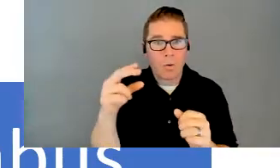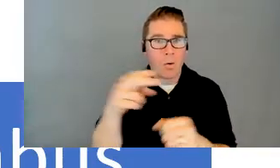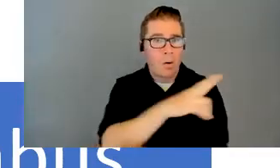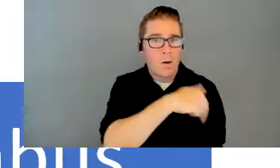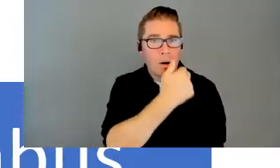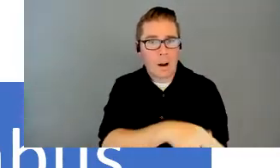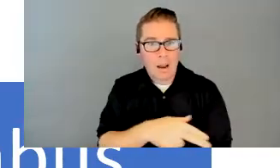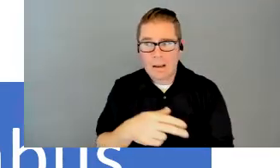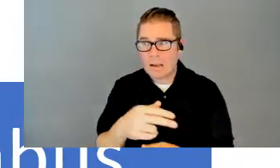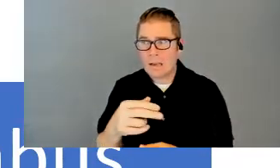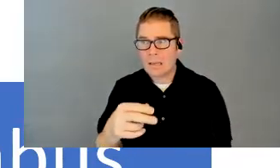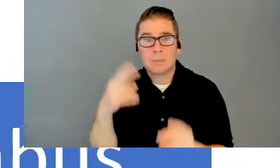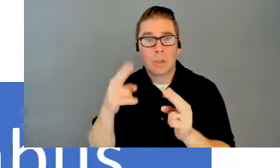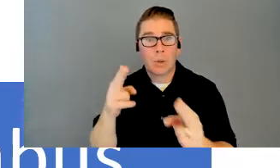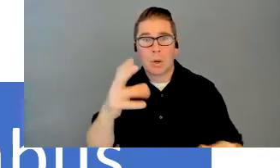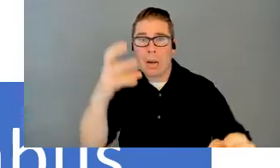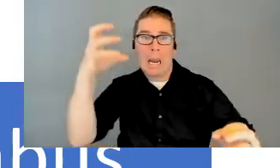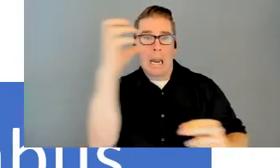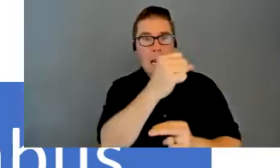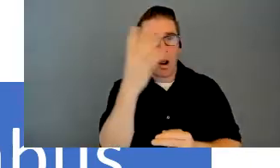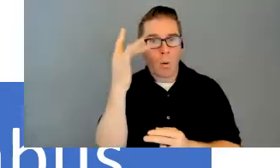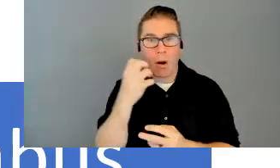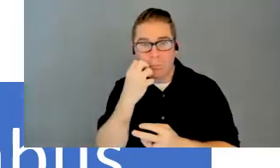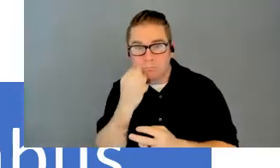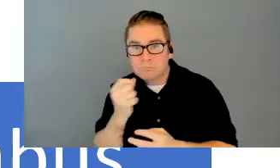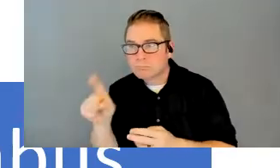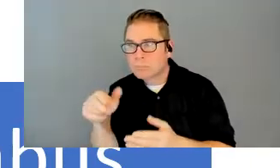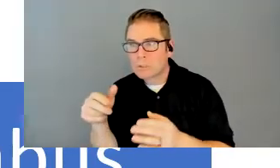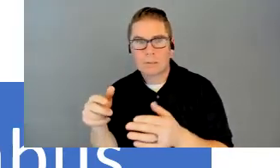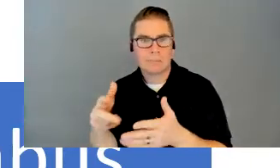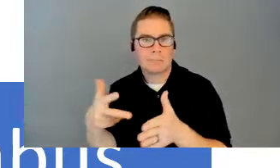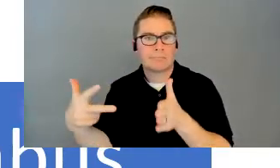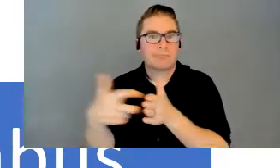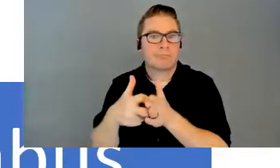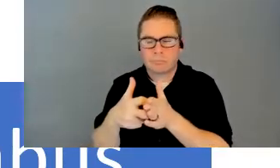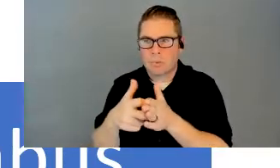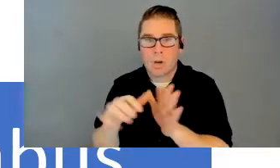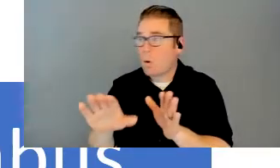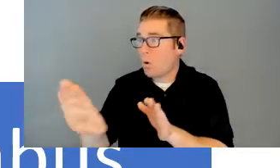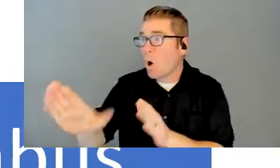because their loved one was just in an accident. Oh, wait. I going to stop and call my teachers because I have a test today.